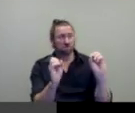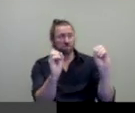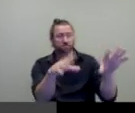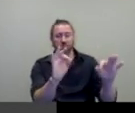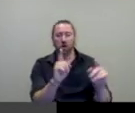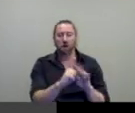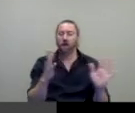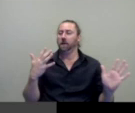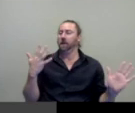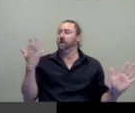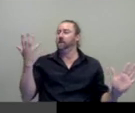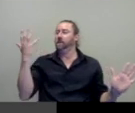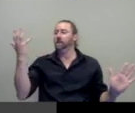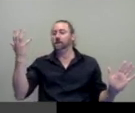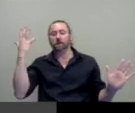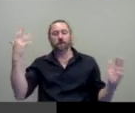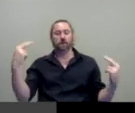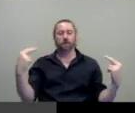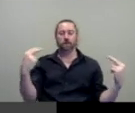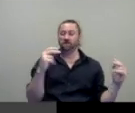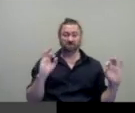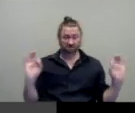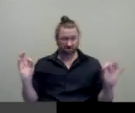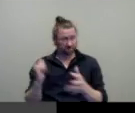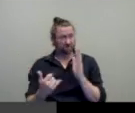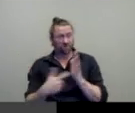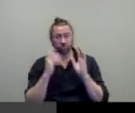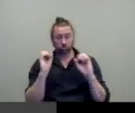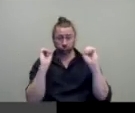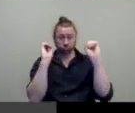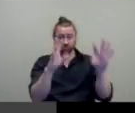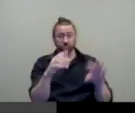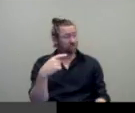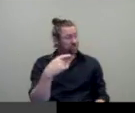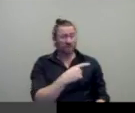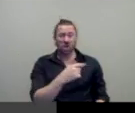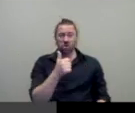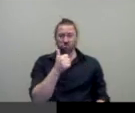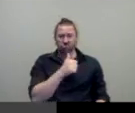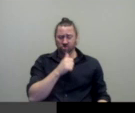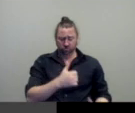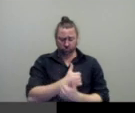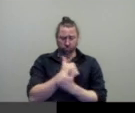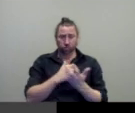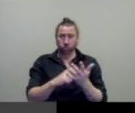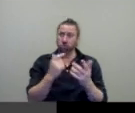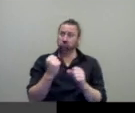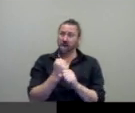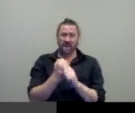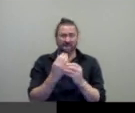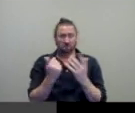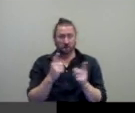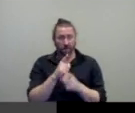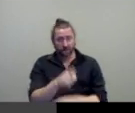that's refreshing as she constructs things solely for the sheer joy of making he explains